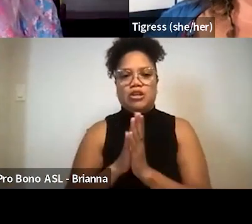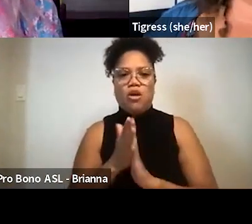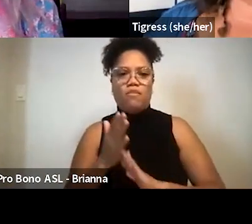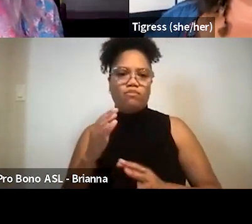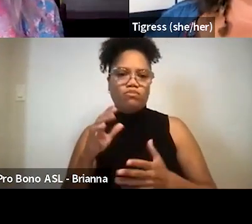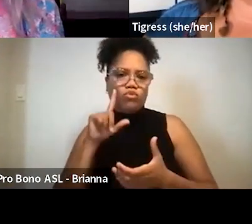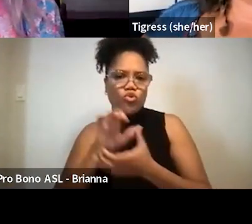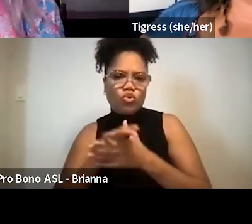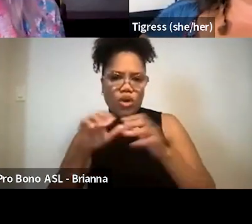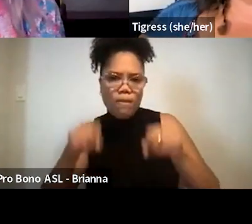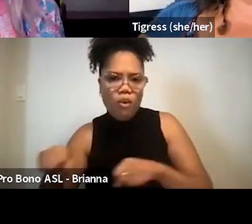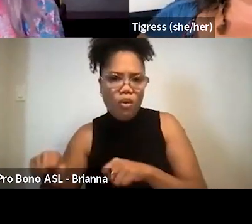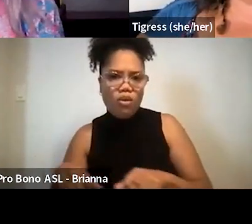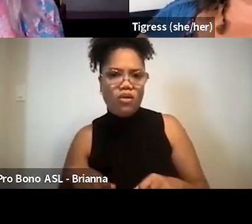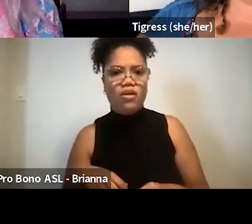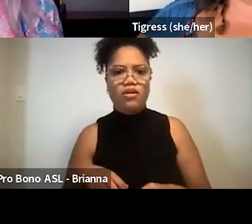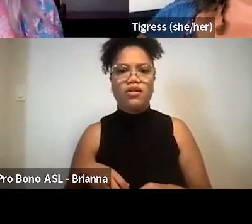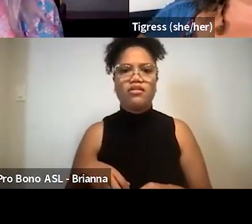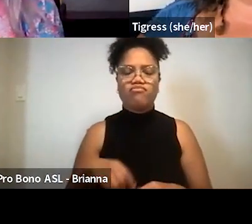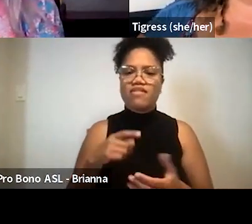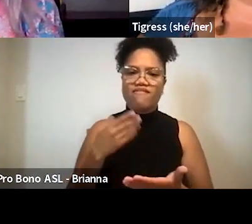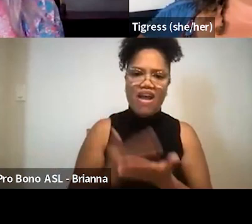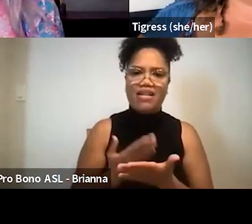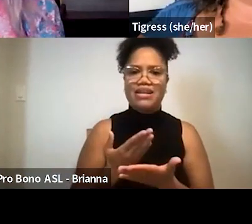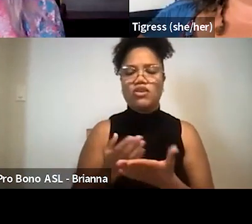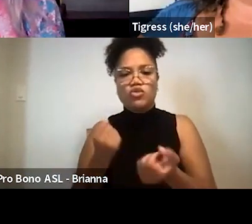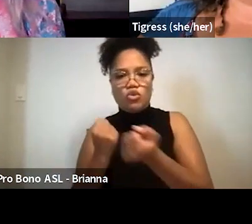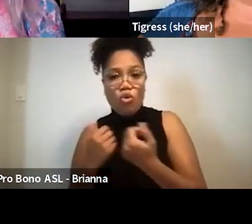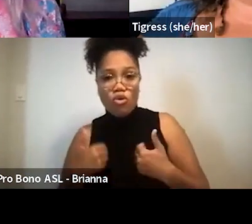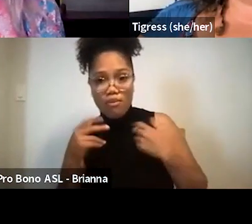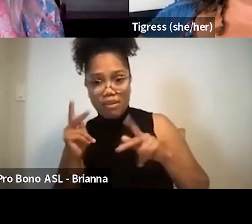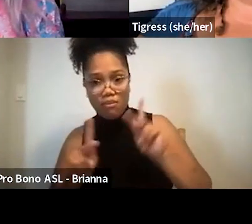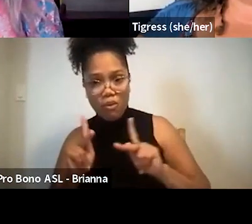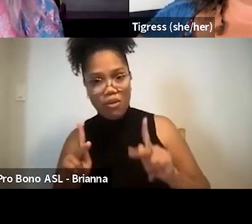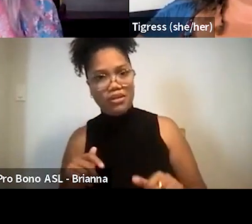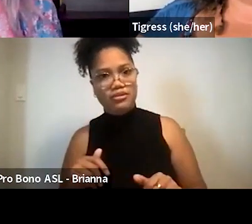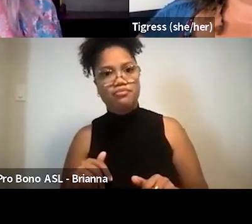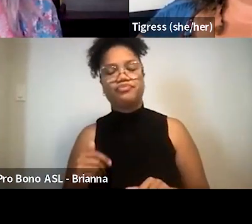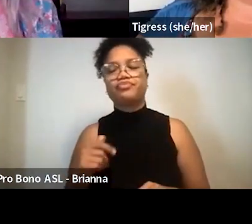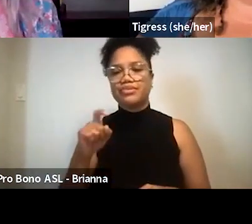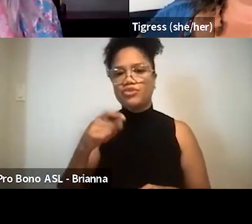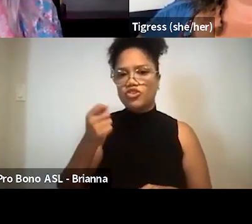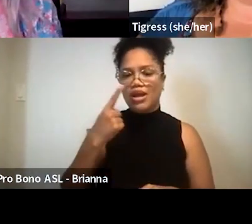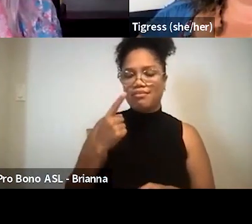validated, and can really support young people as well. And, you know, understanding both themselves, their classmates